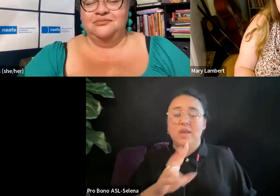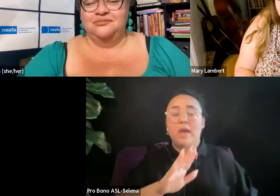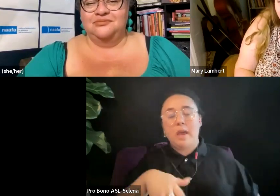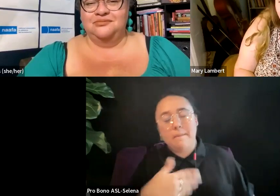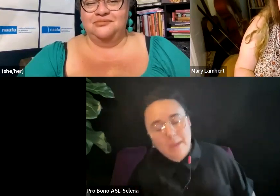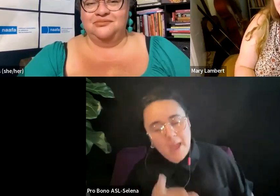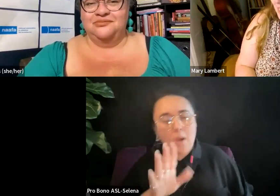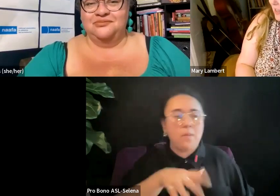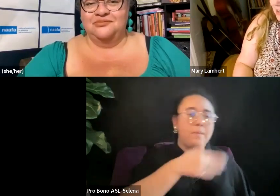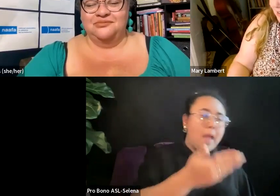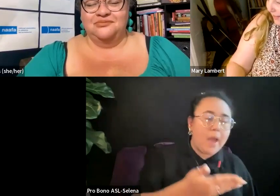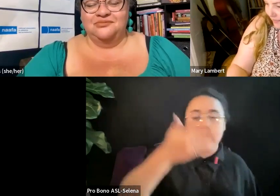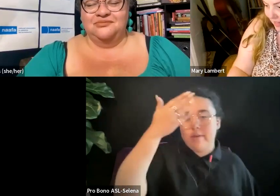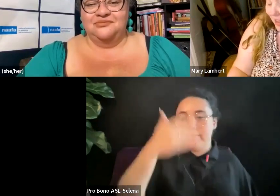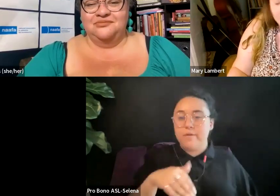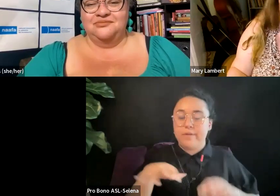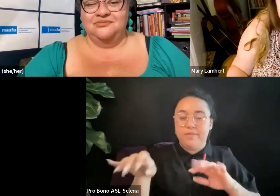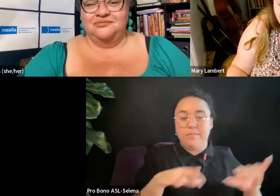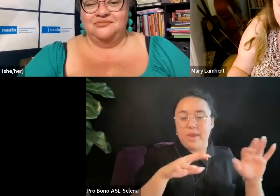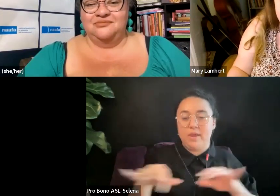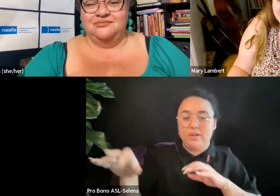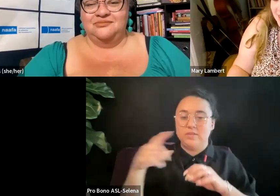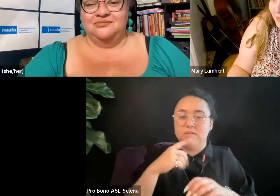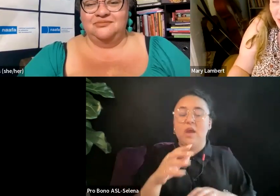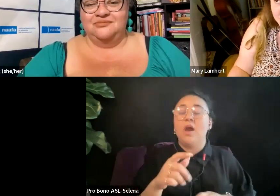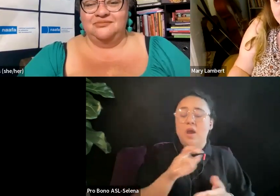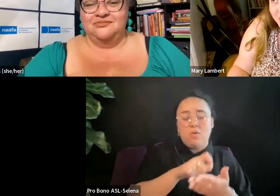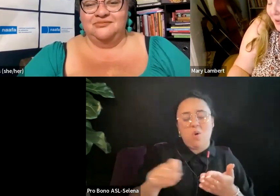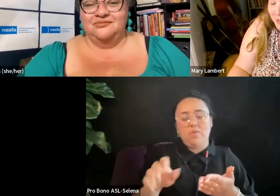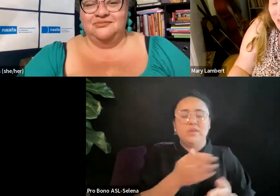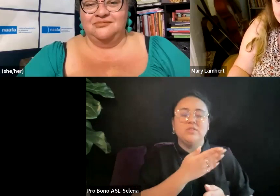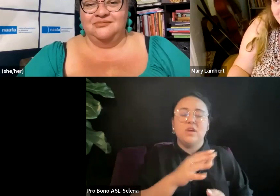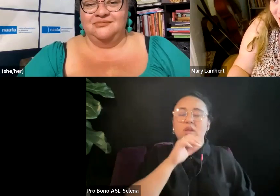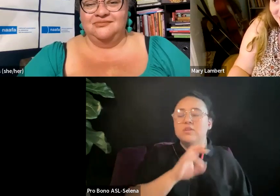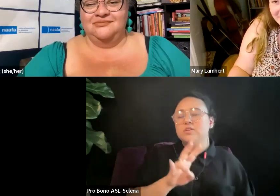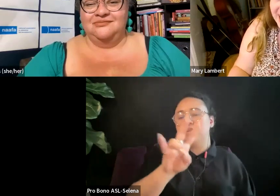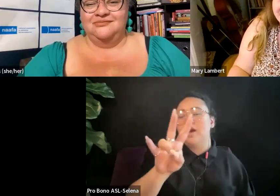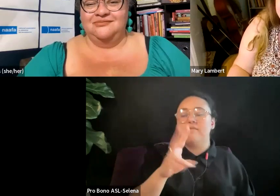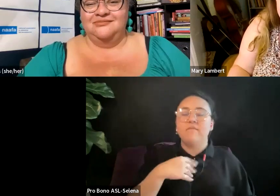before the piano saying I wrote this song when I was seven years old. And I was going through a hard time.